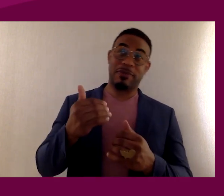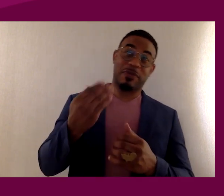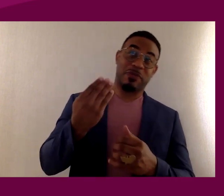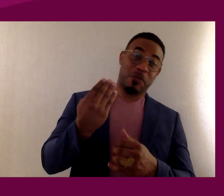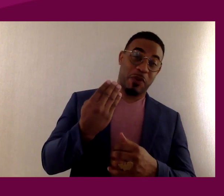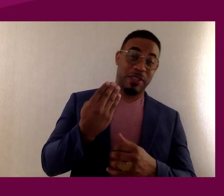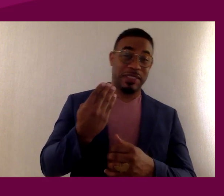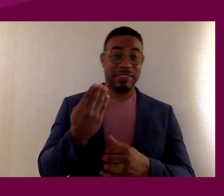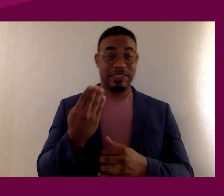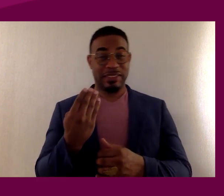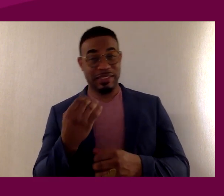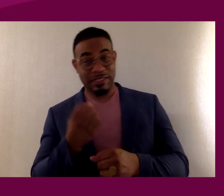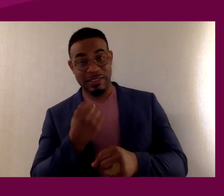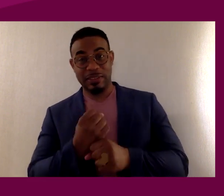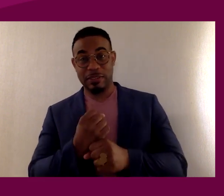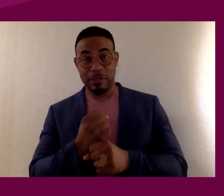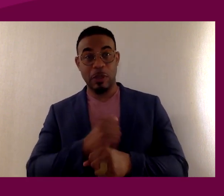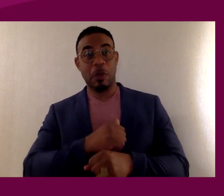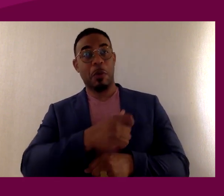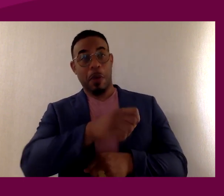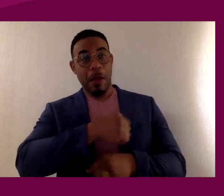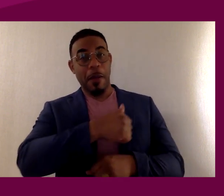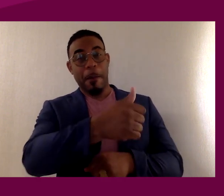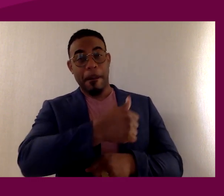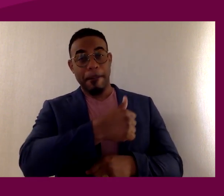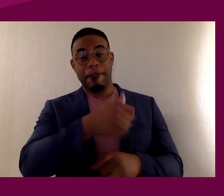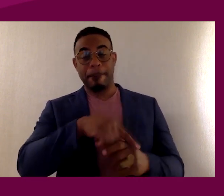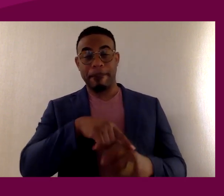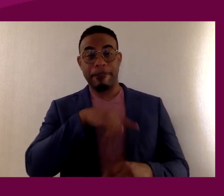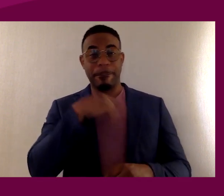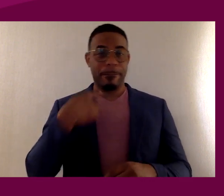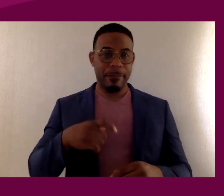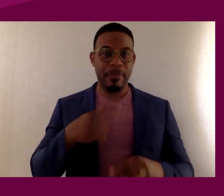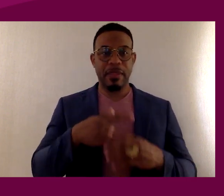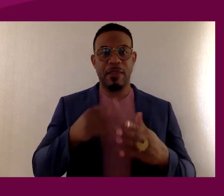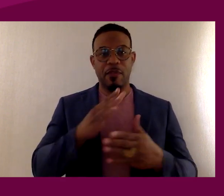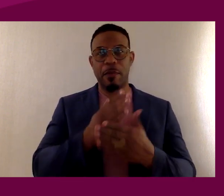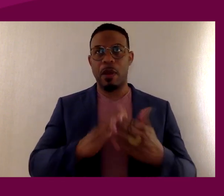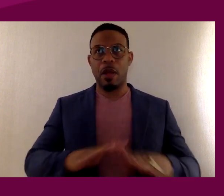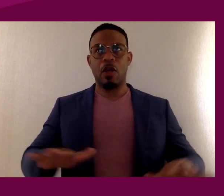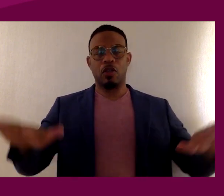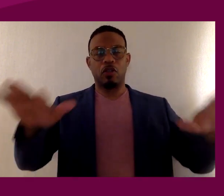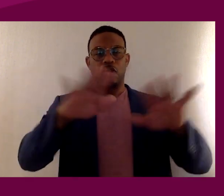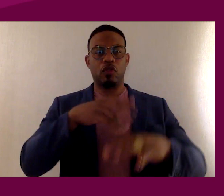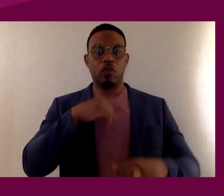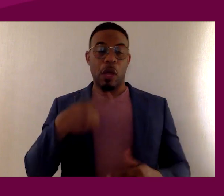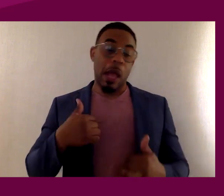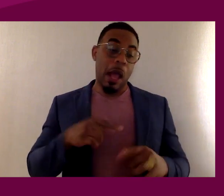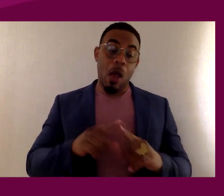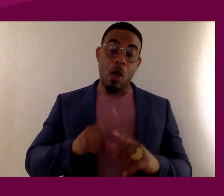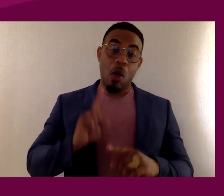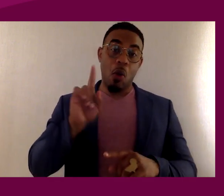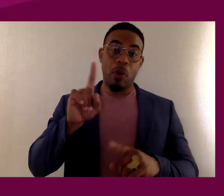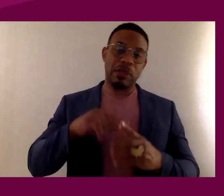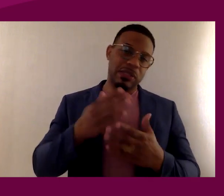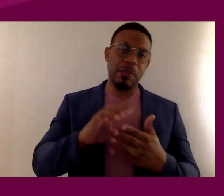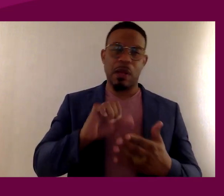is probably almost 14 years of going back and forth to Russia and different parts of Russia.